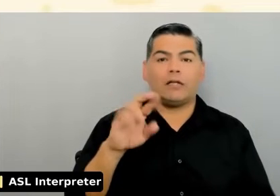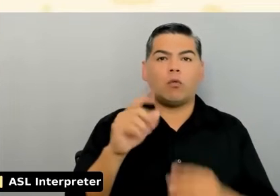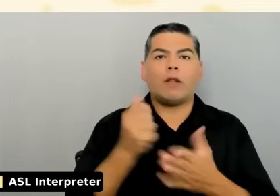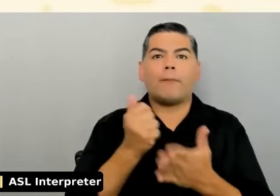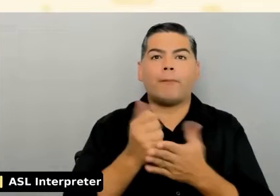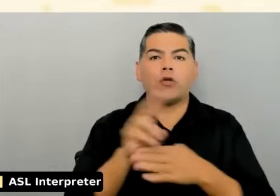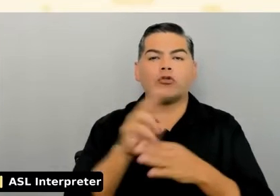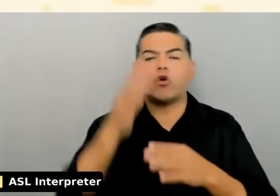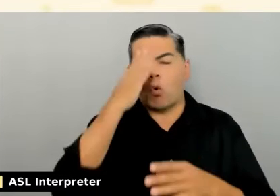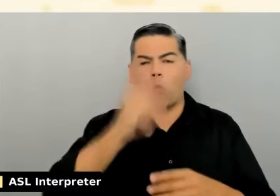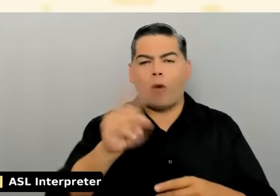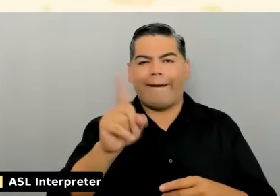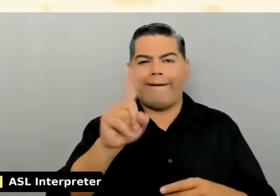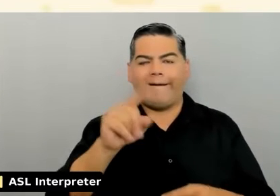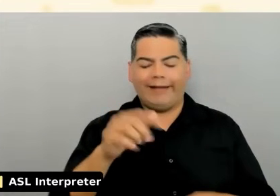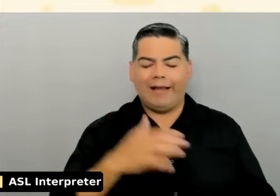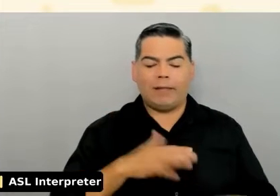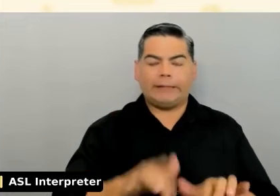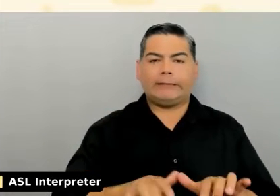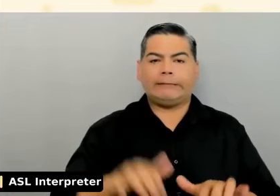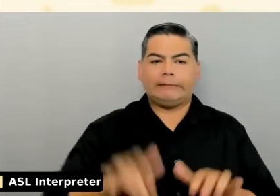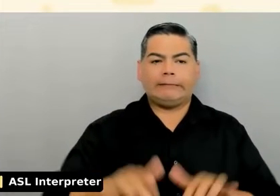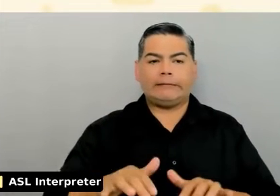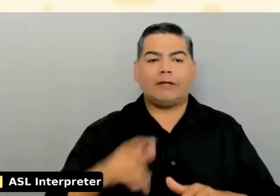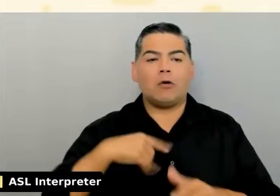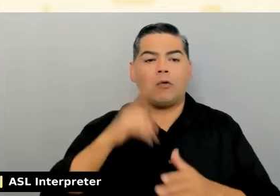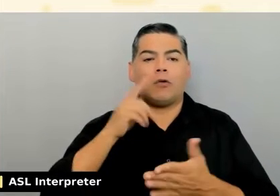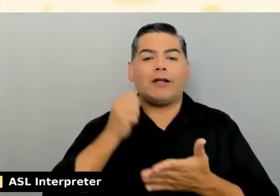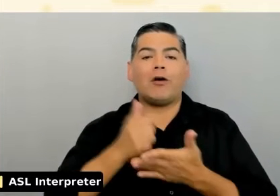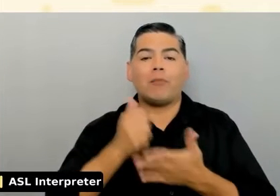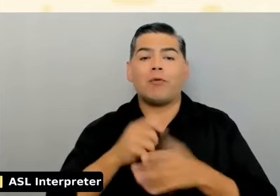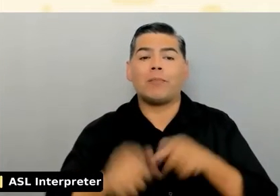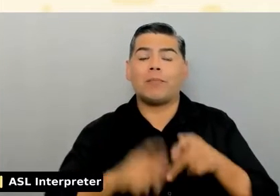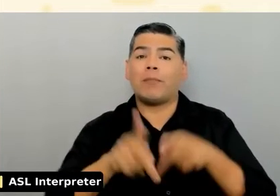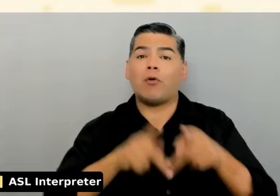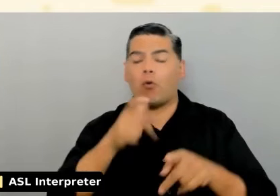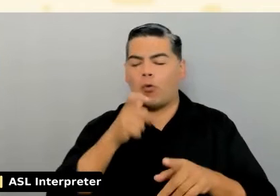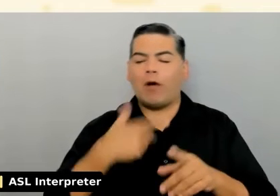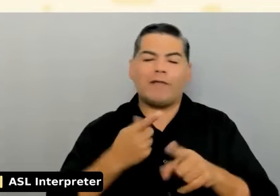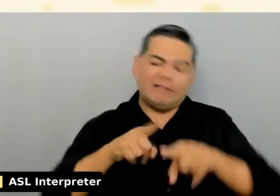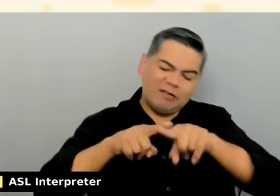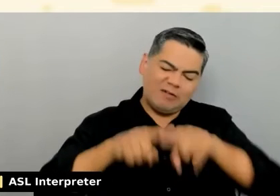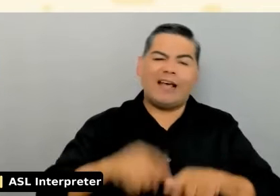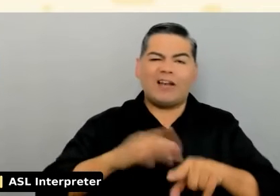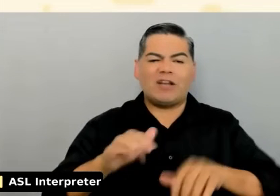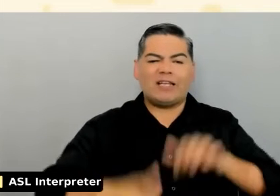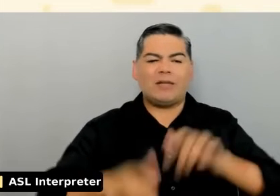They are helpful for people with mobility impairments who rely on a keyboard and very, very important for people